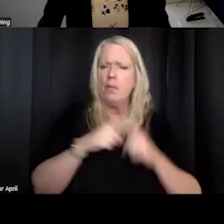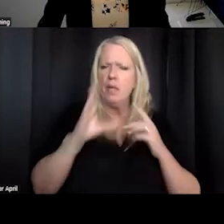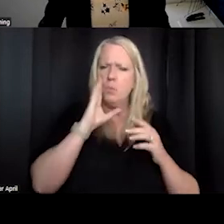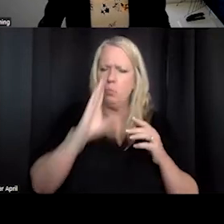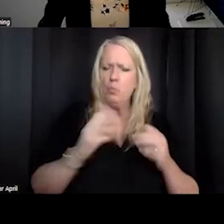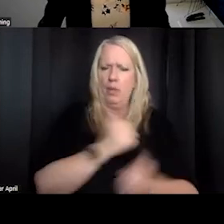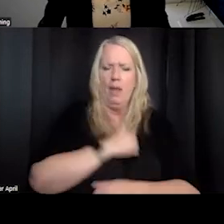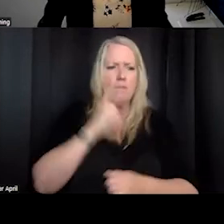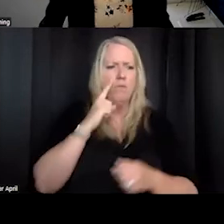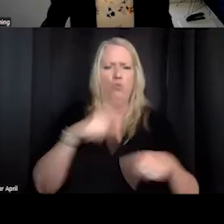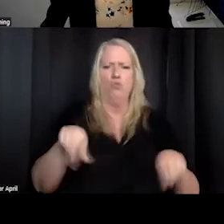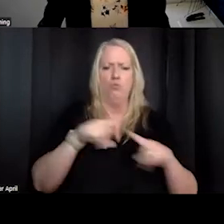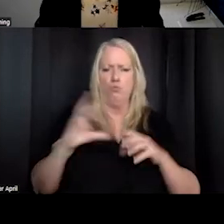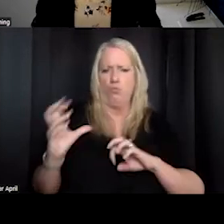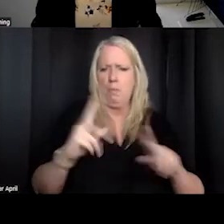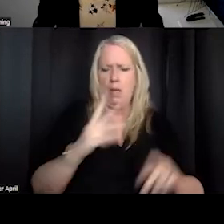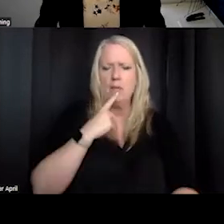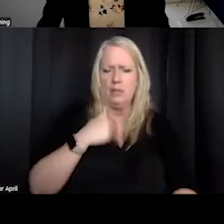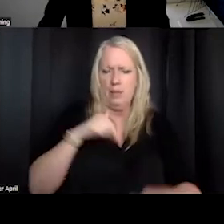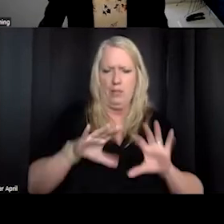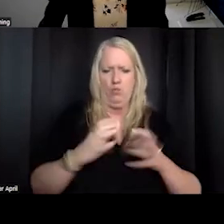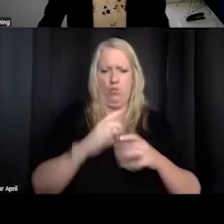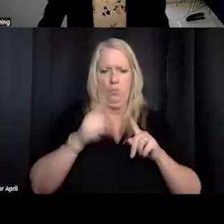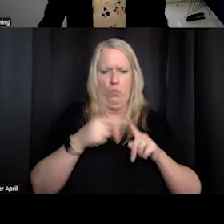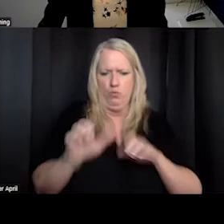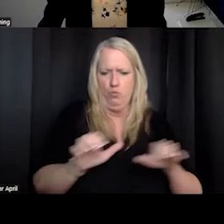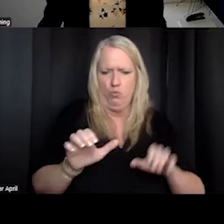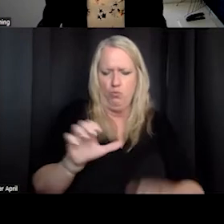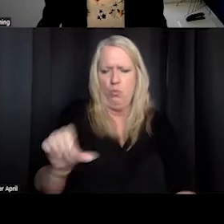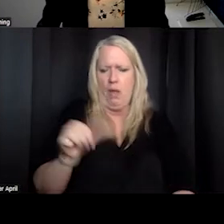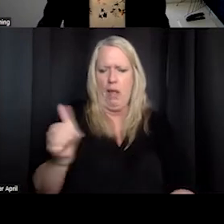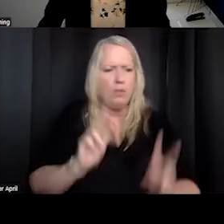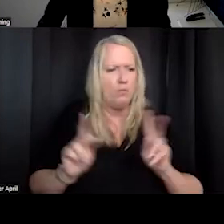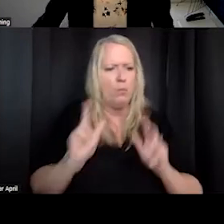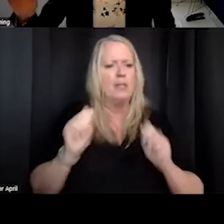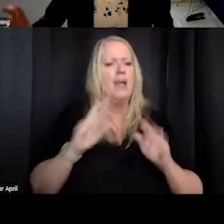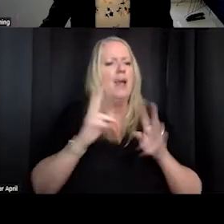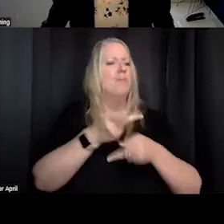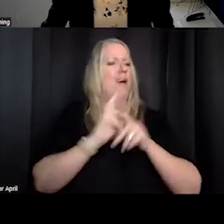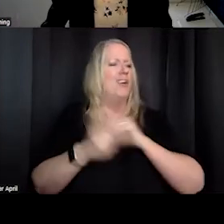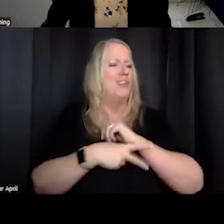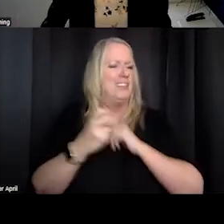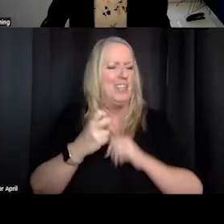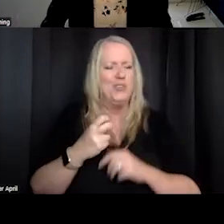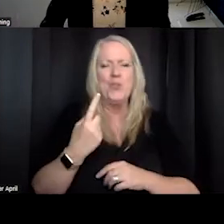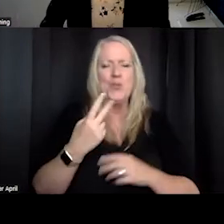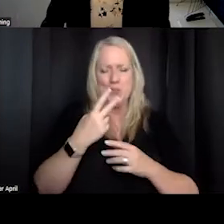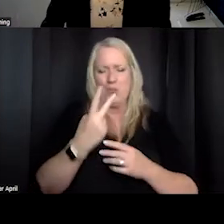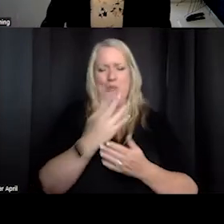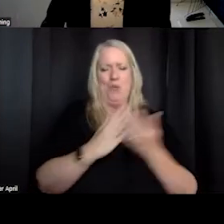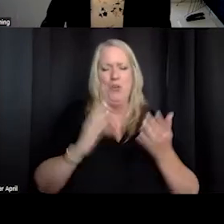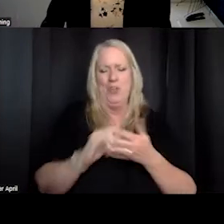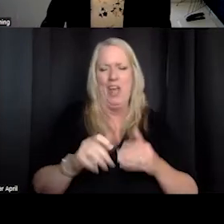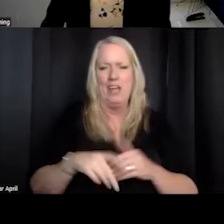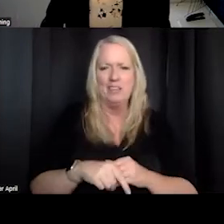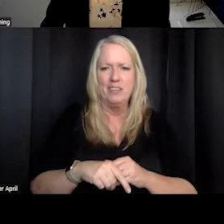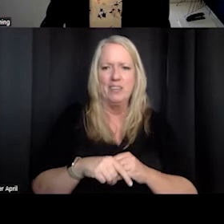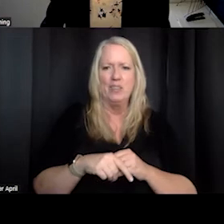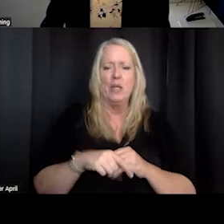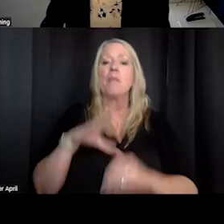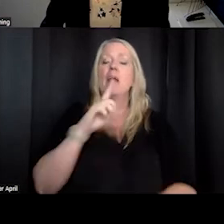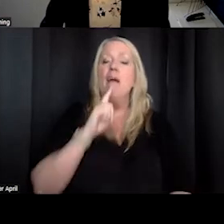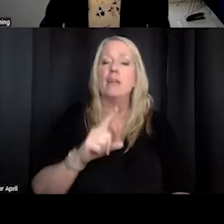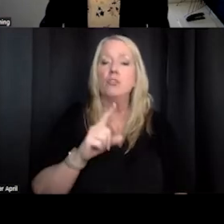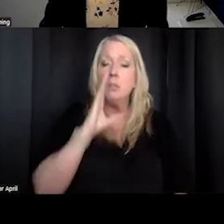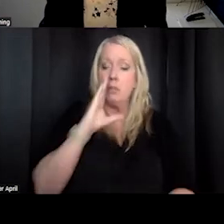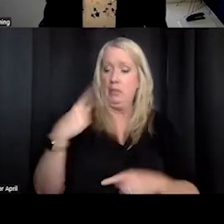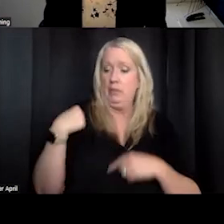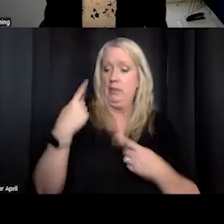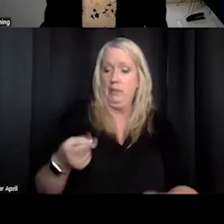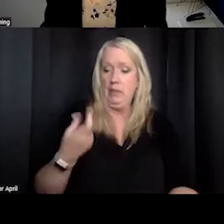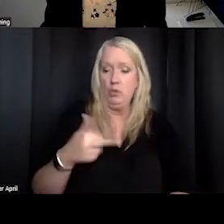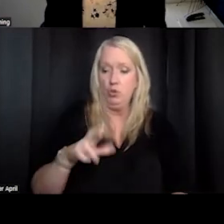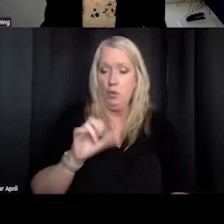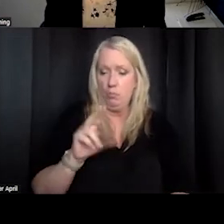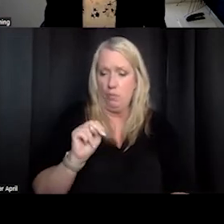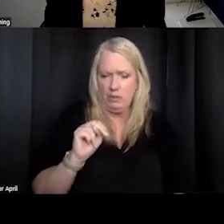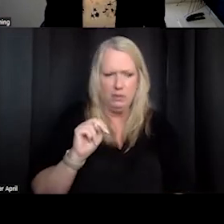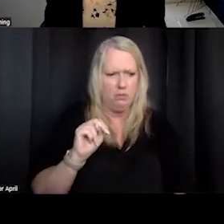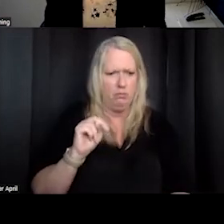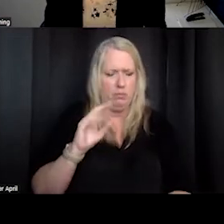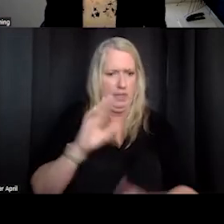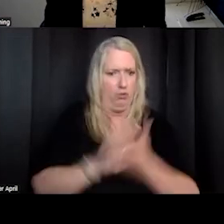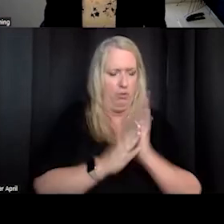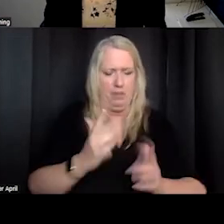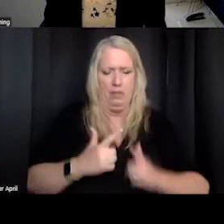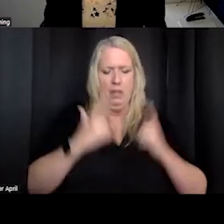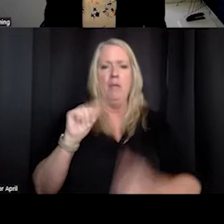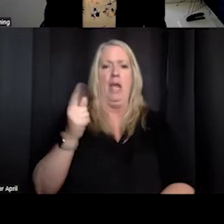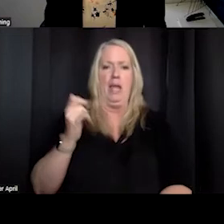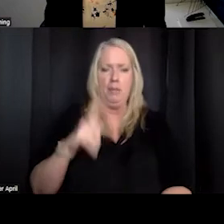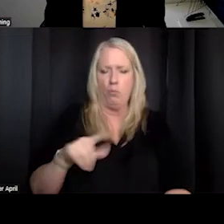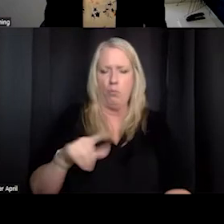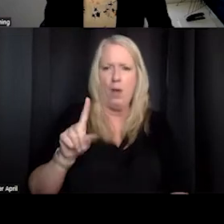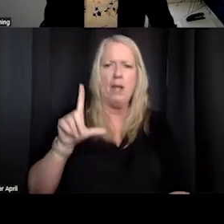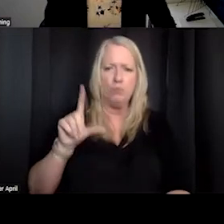YOU TO COME BACK AND TELL THIS GROUP WHEN THEY DO. >> SIN THE PROVISION WENT LIFE, 2022, STATES CAN